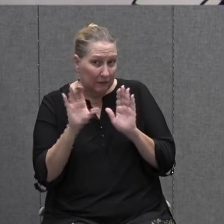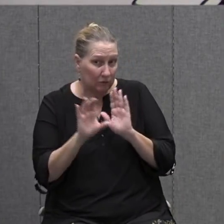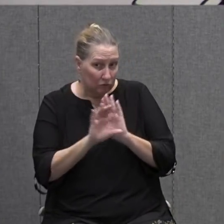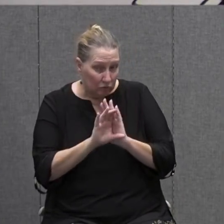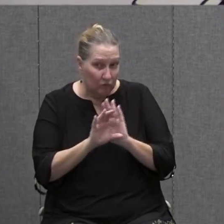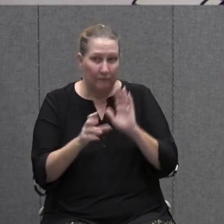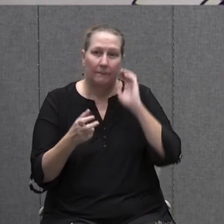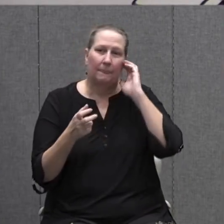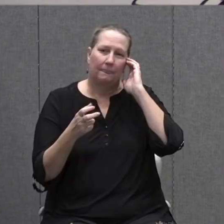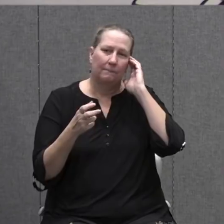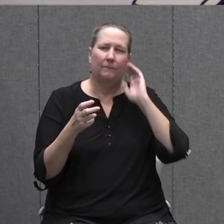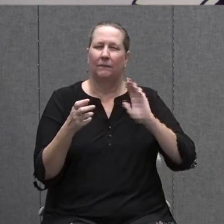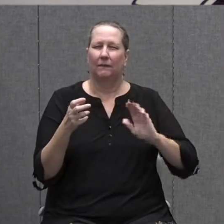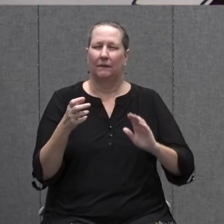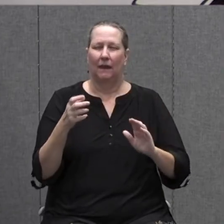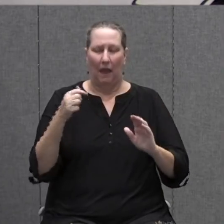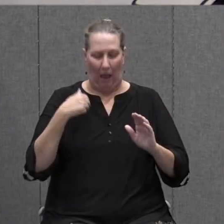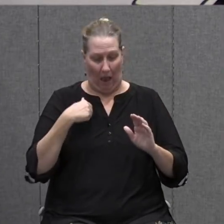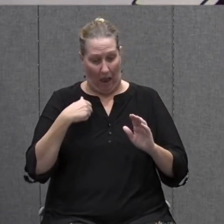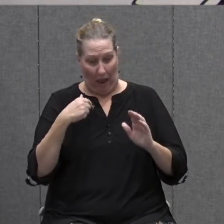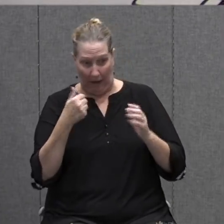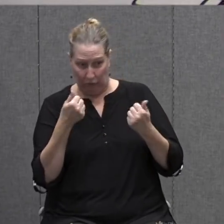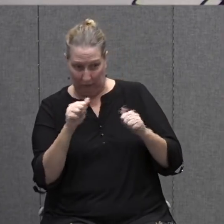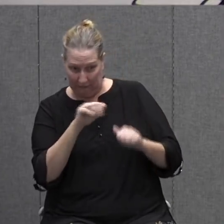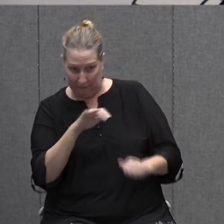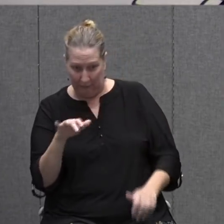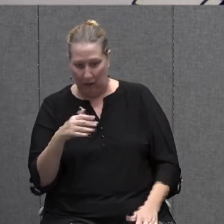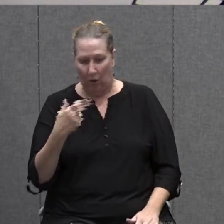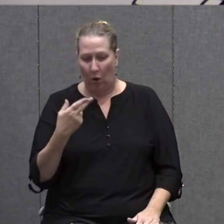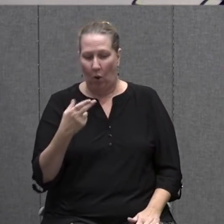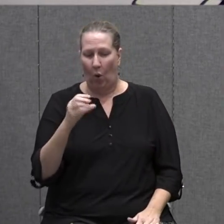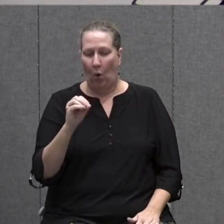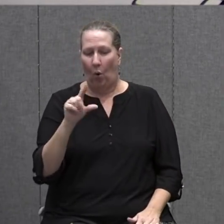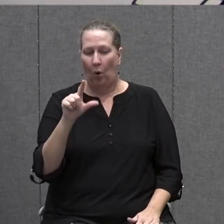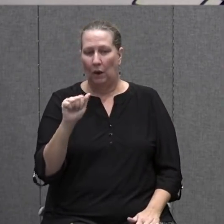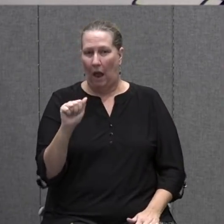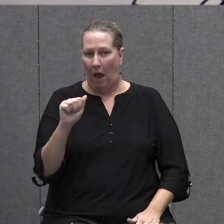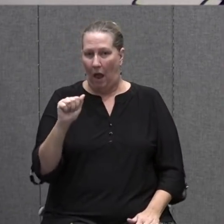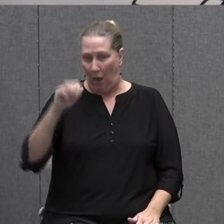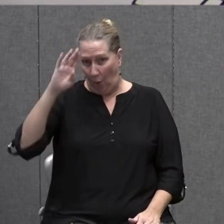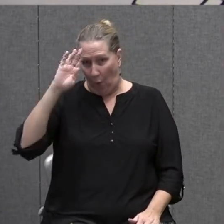So my H, O, and L were similar in size. But then in order to get a letter